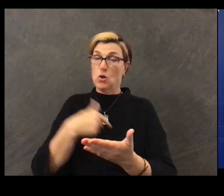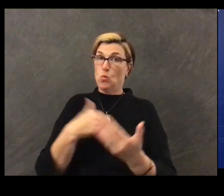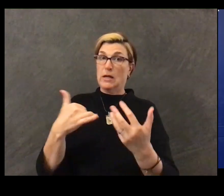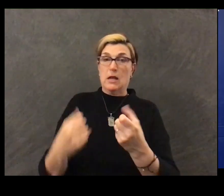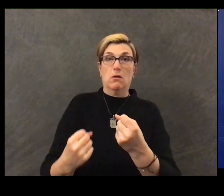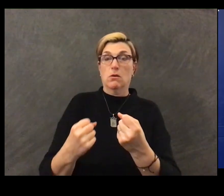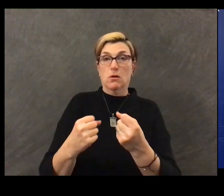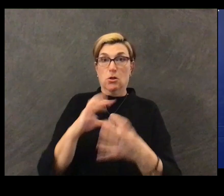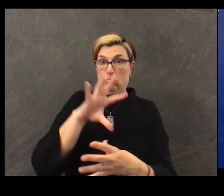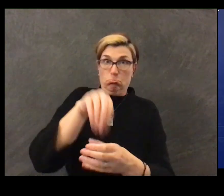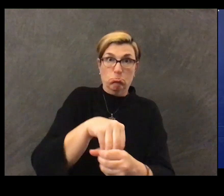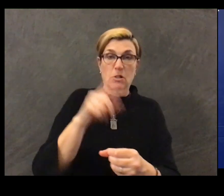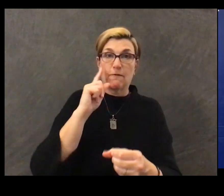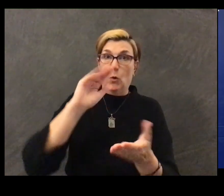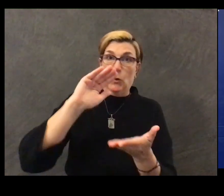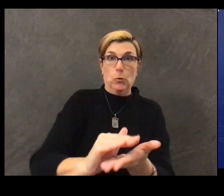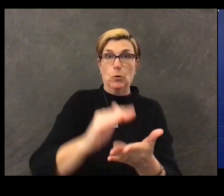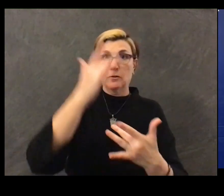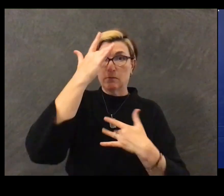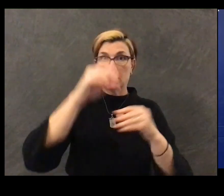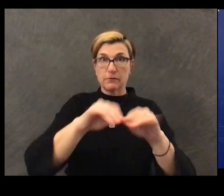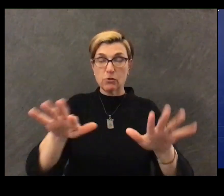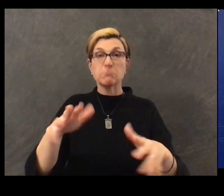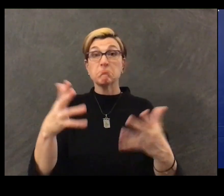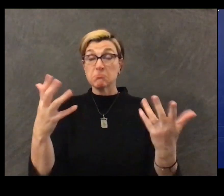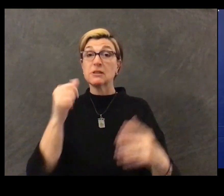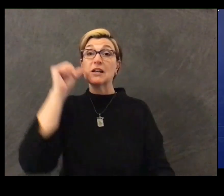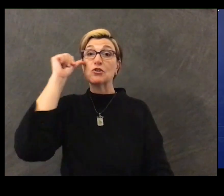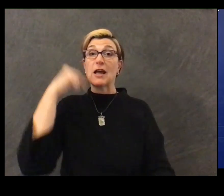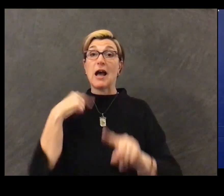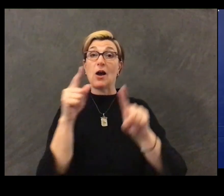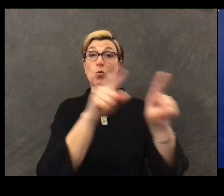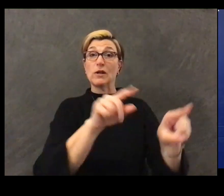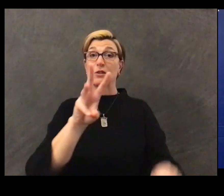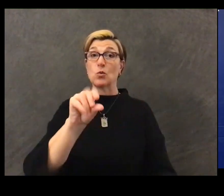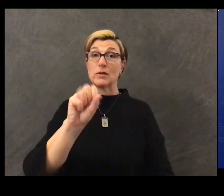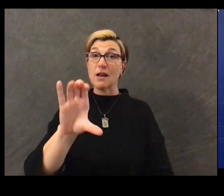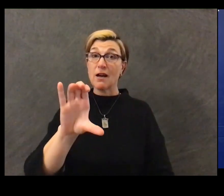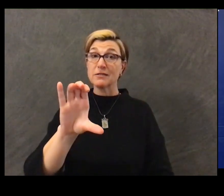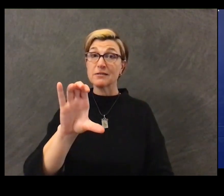American industry and American workers at their very best and I want to thank